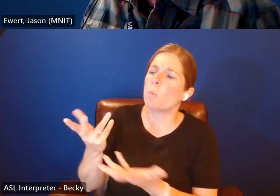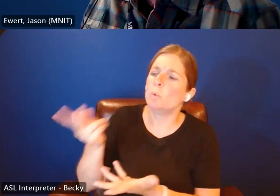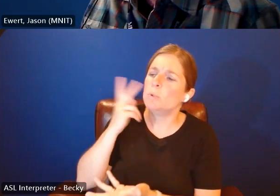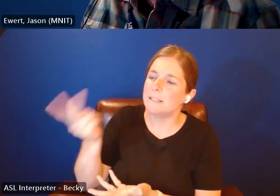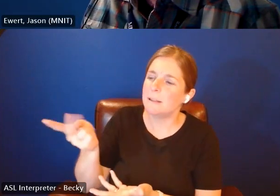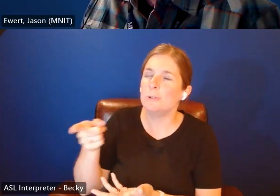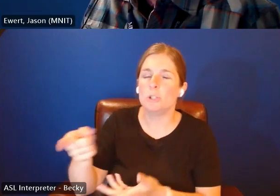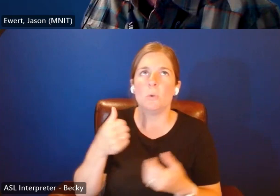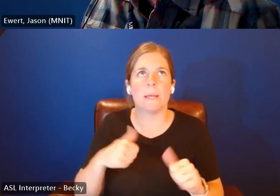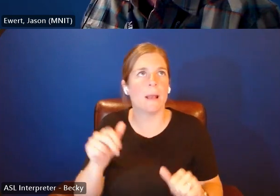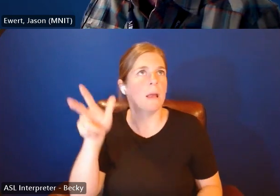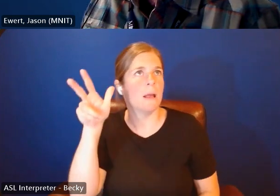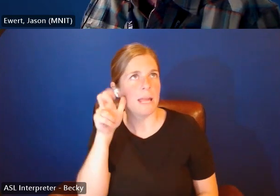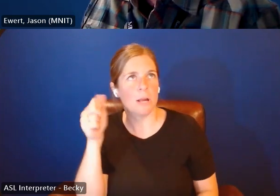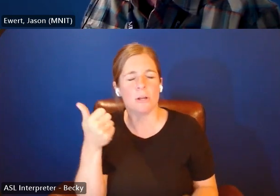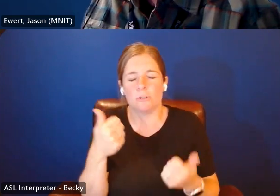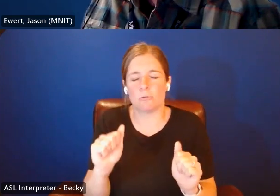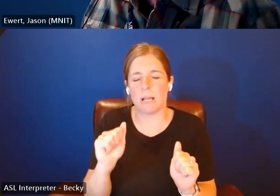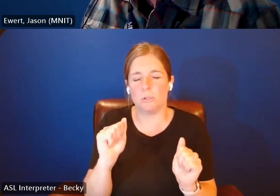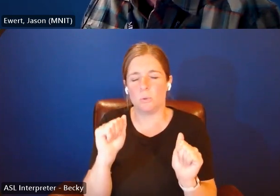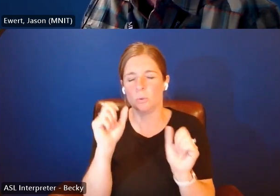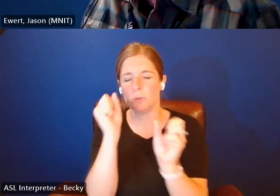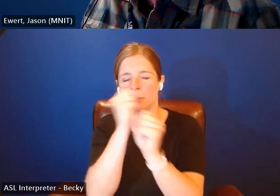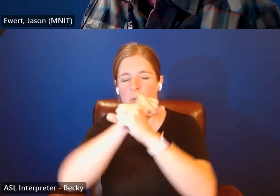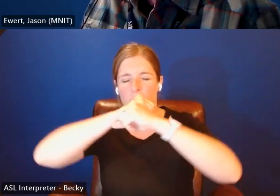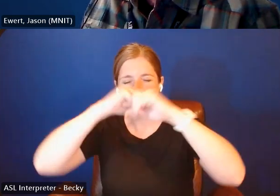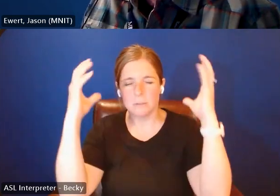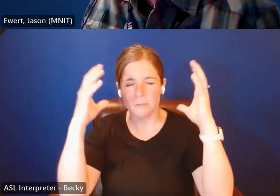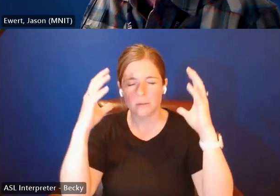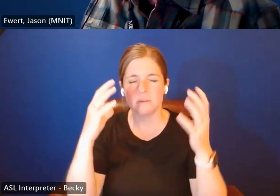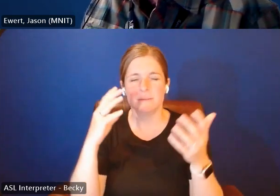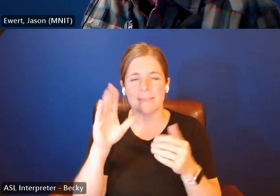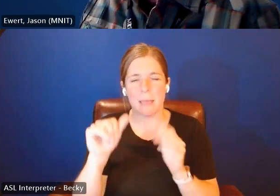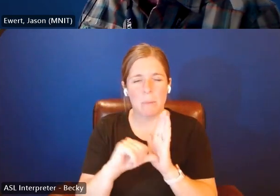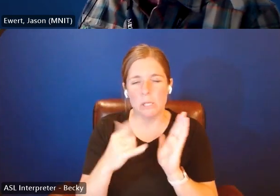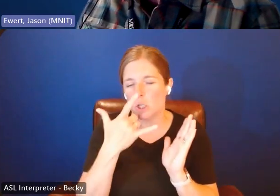in your mind, a little bit of the page sometimes.